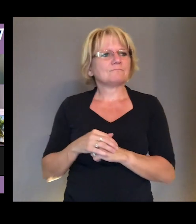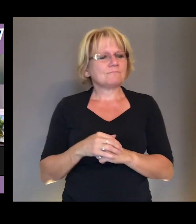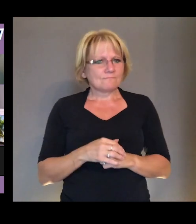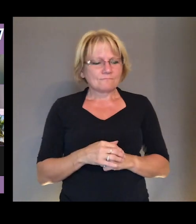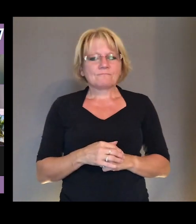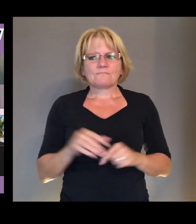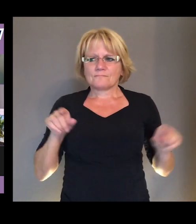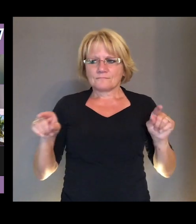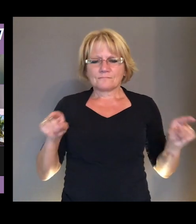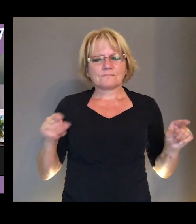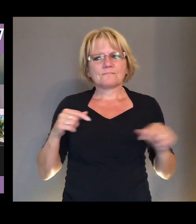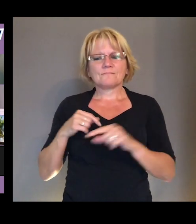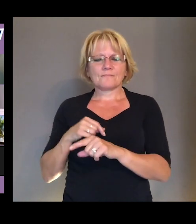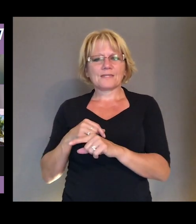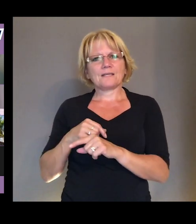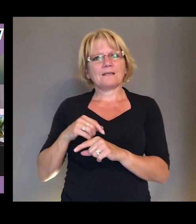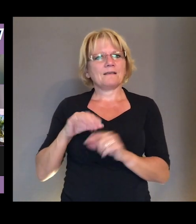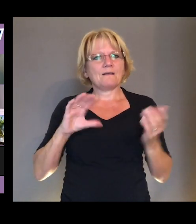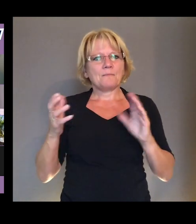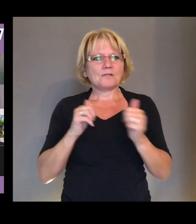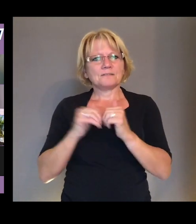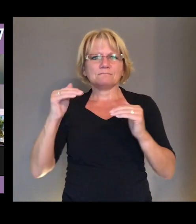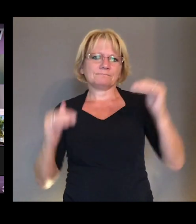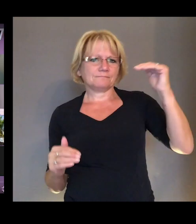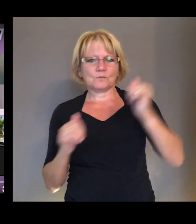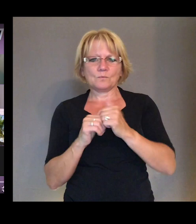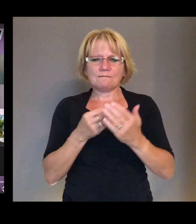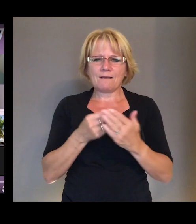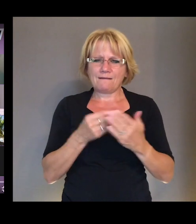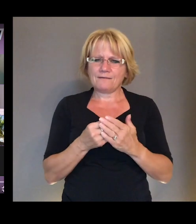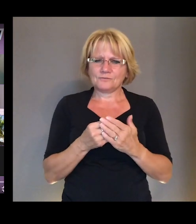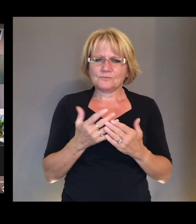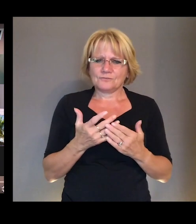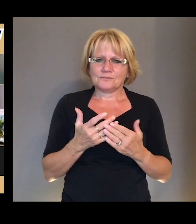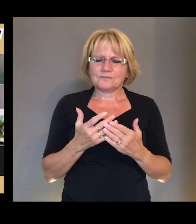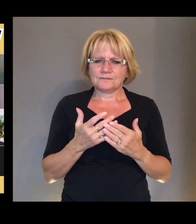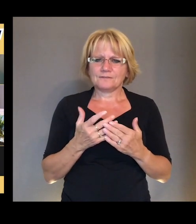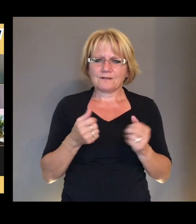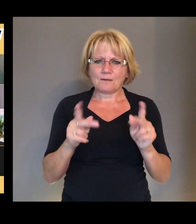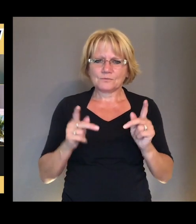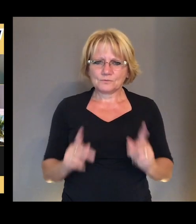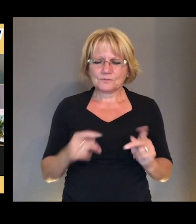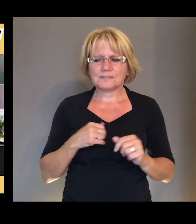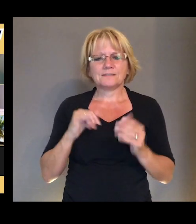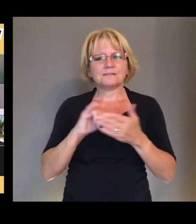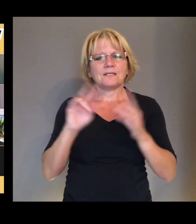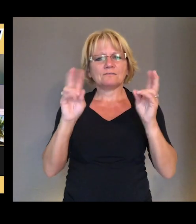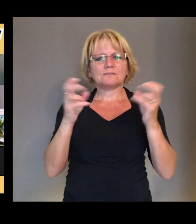held by a white family, black families have $5 and 4 cents. A 2017 study confirms that red lining